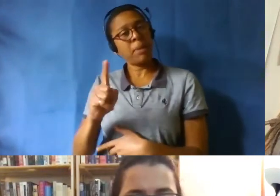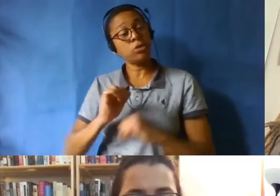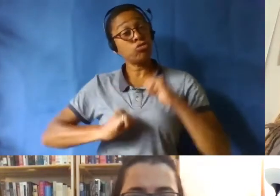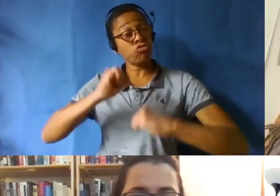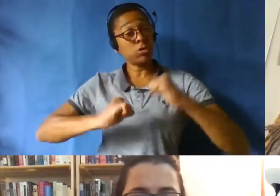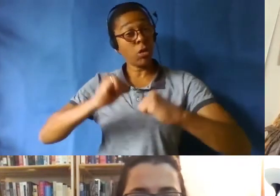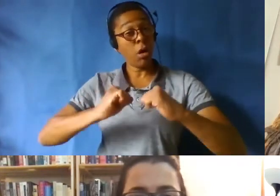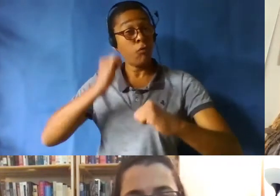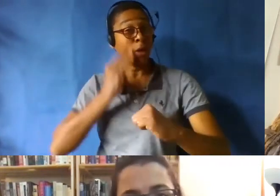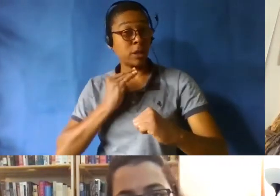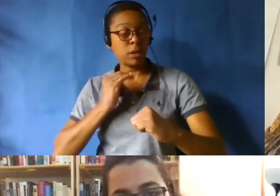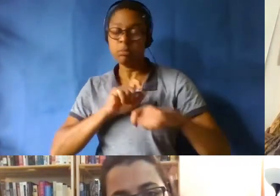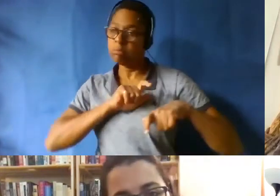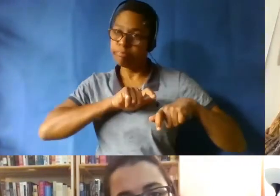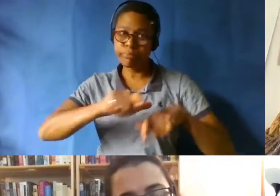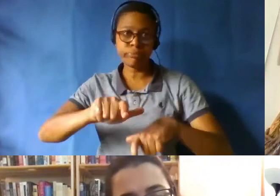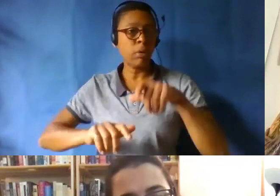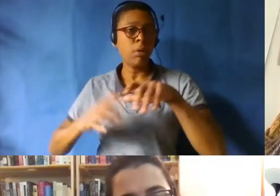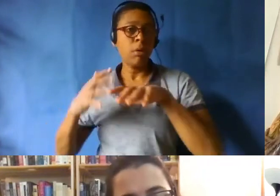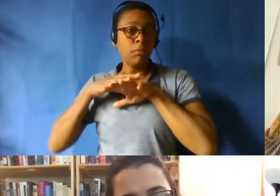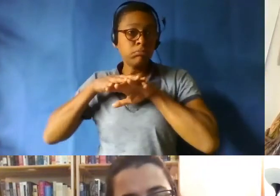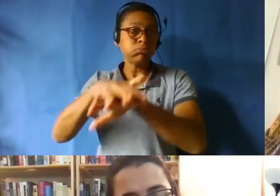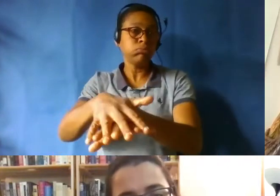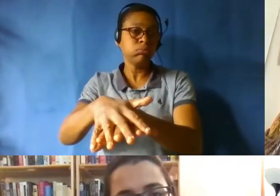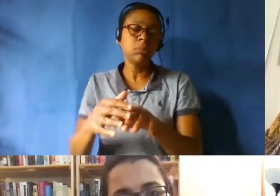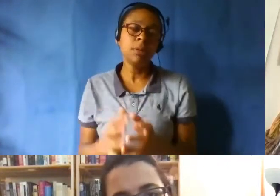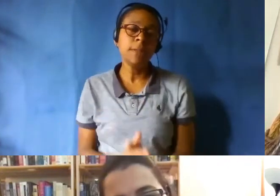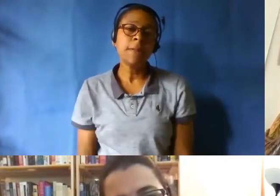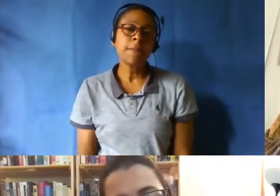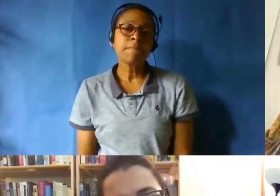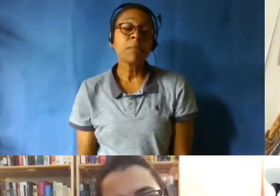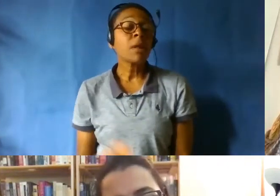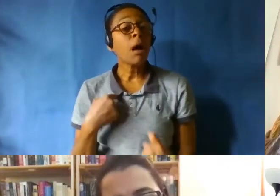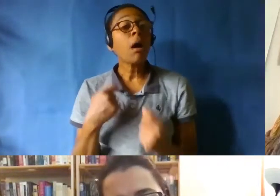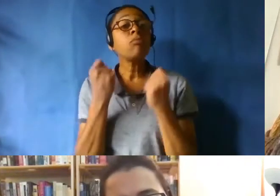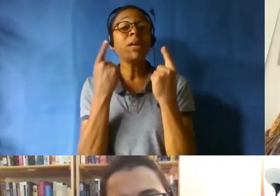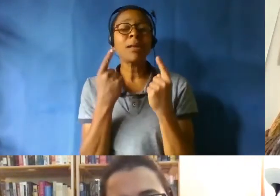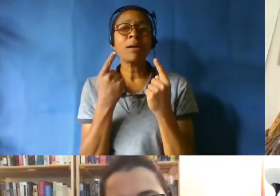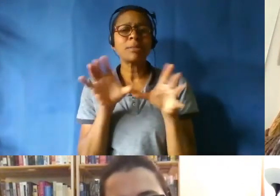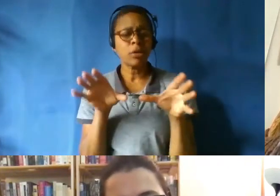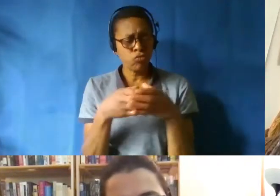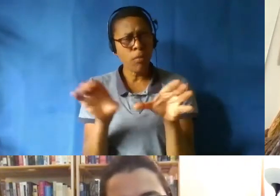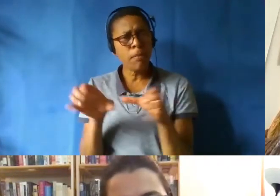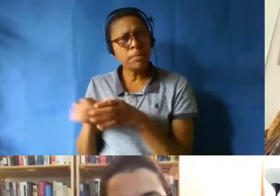and on campus so I had noticed that groups of students were starting to feel a lot of distress around the situation